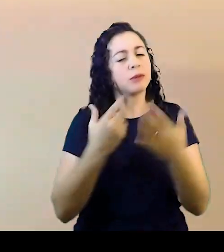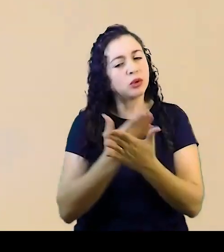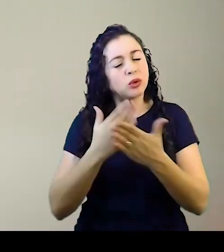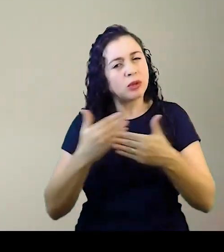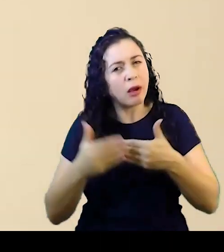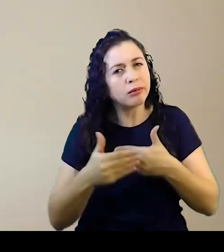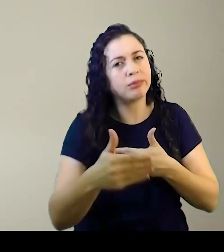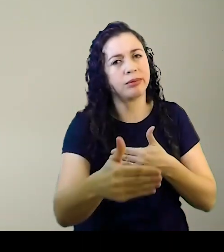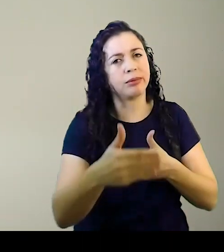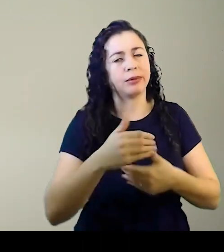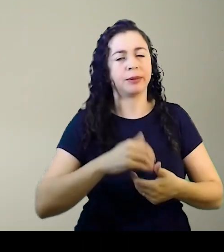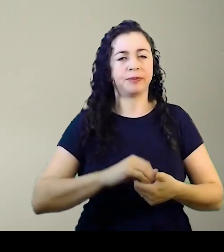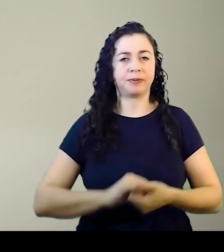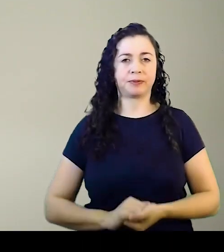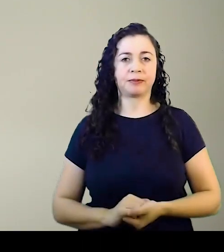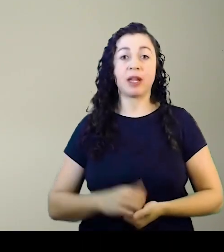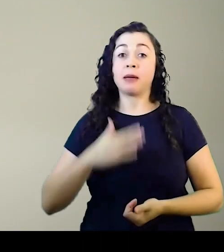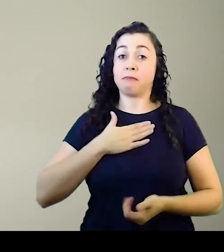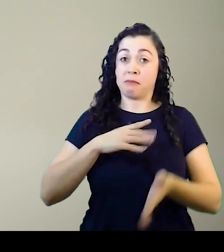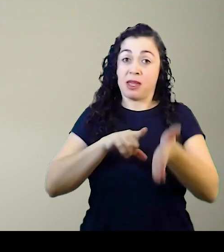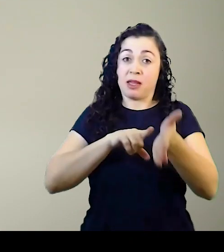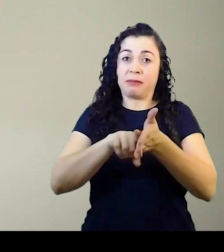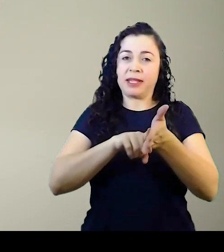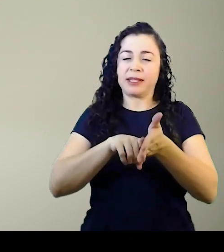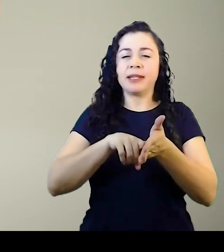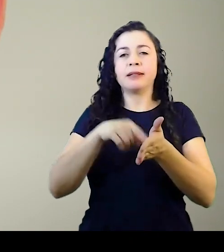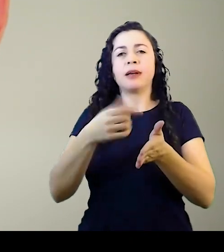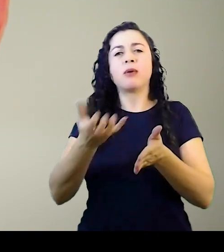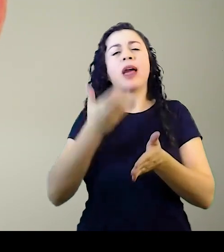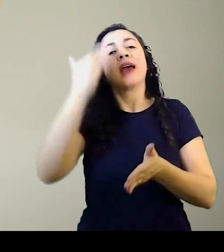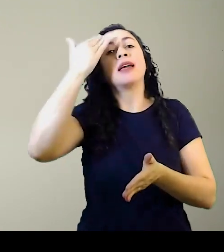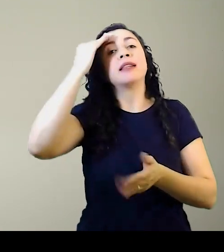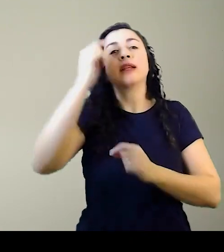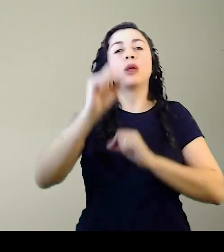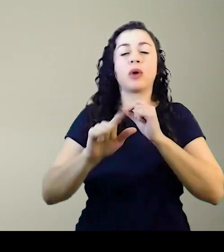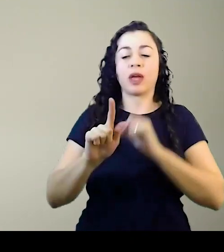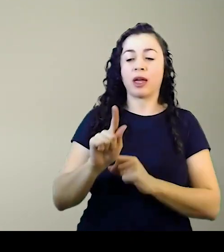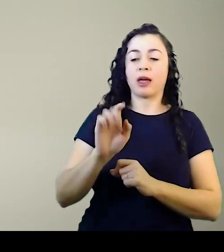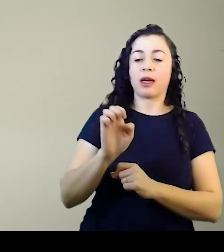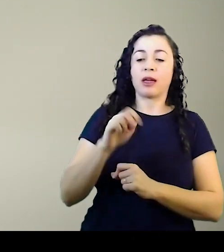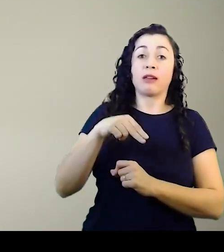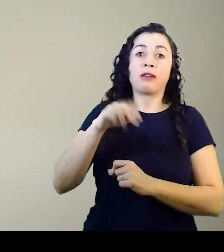My research area is to understand the function of genes, how genes act in the